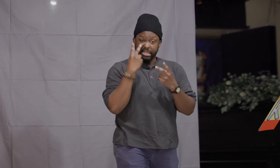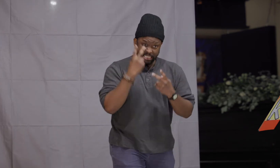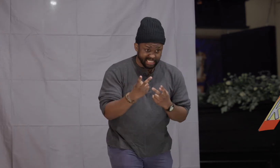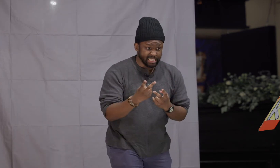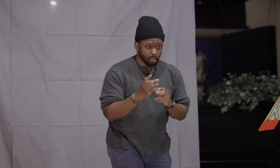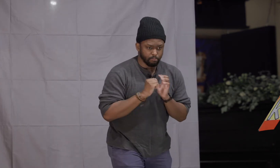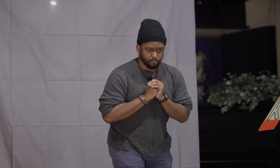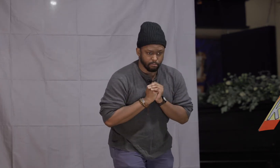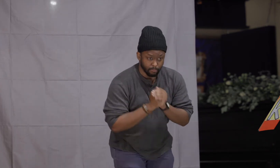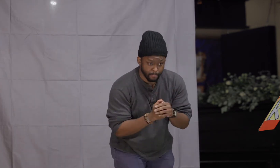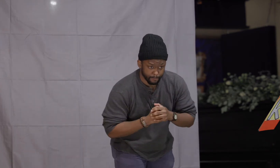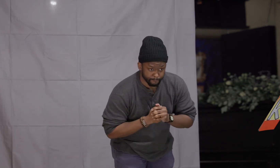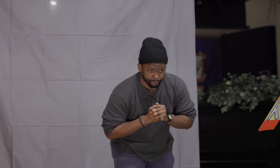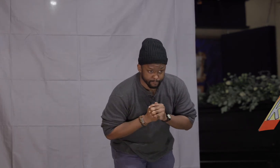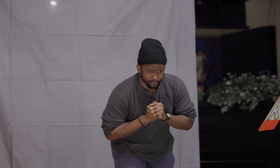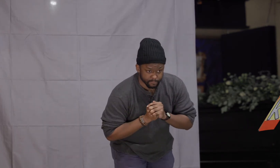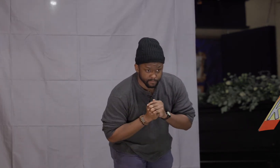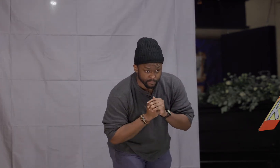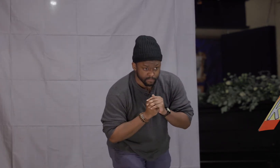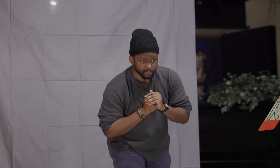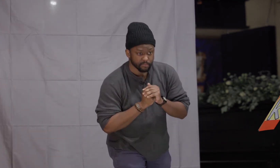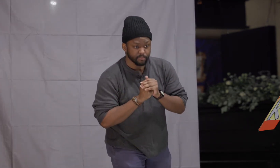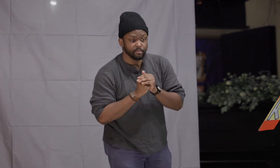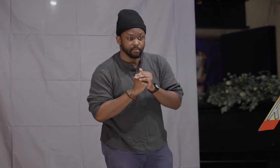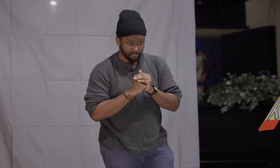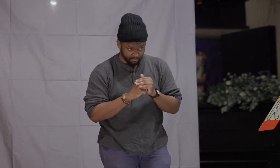We need these reminders.